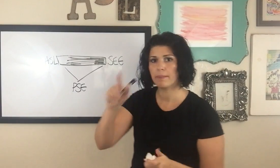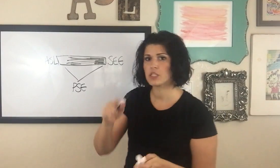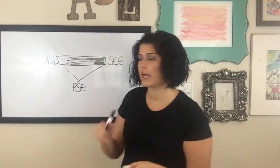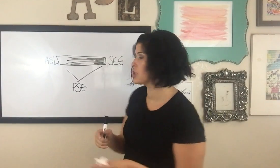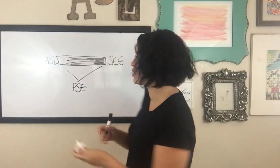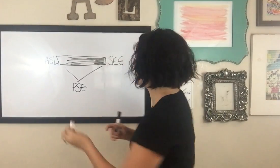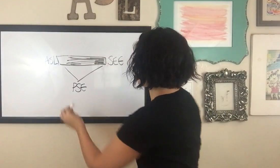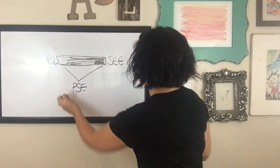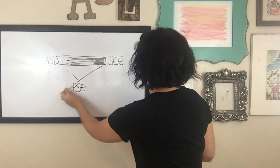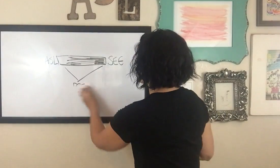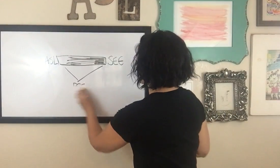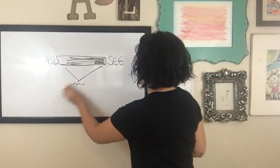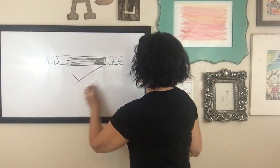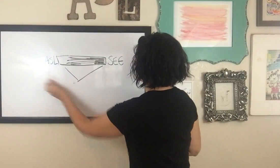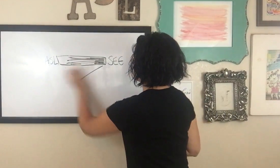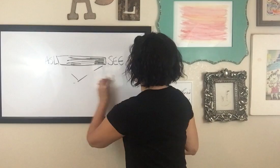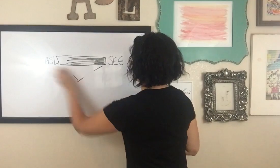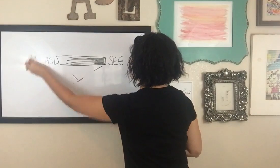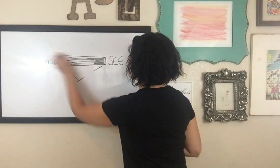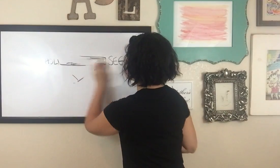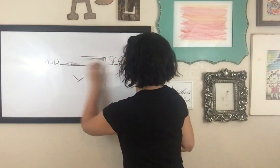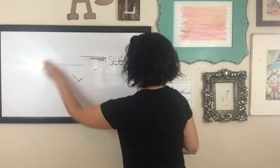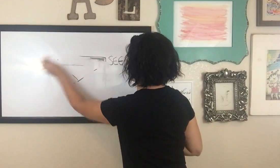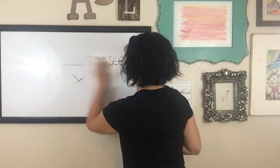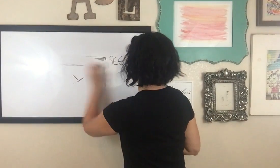Let me talk to you about the ASL model, okay?